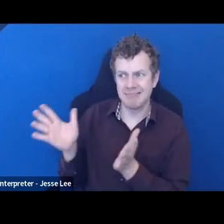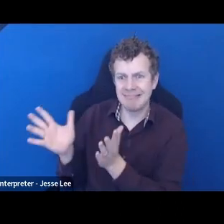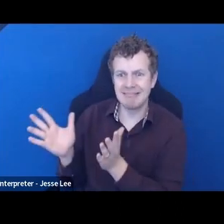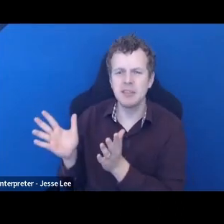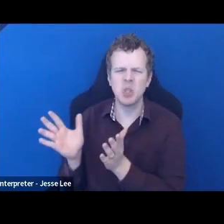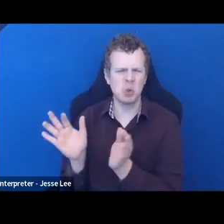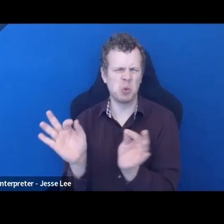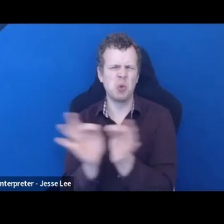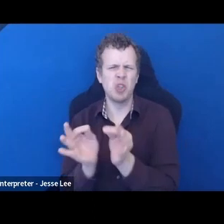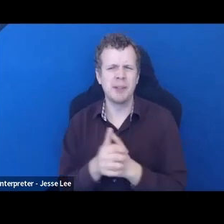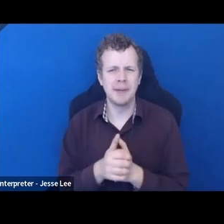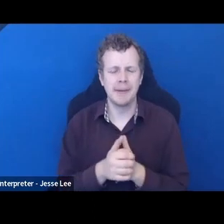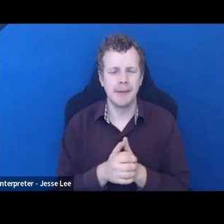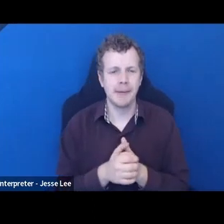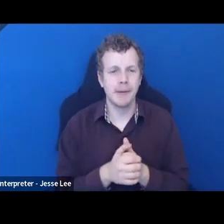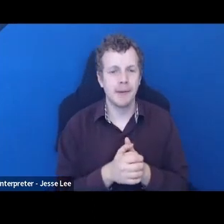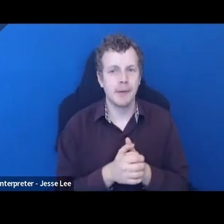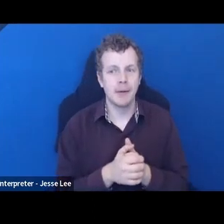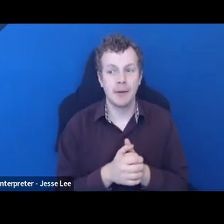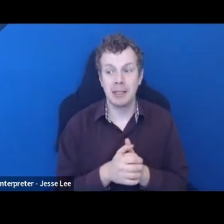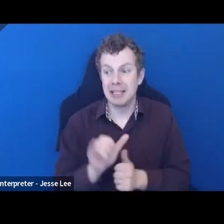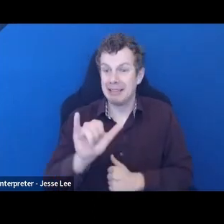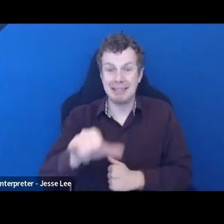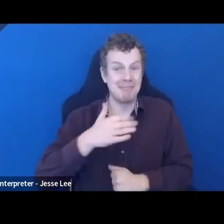So that's all I have for everyone today.